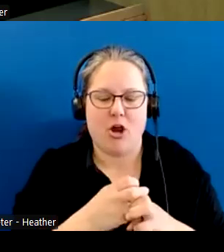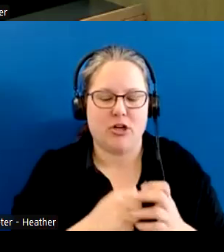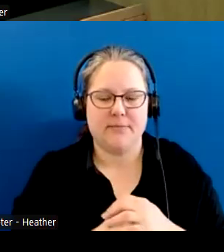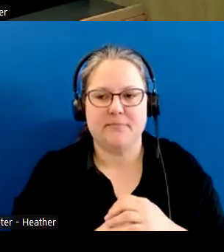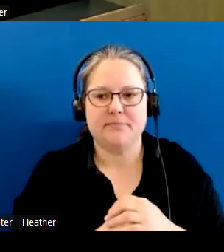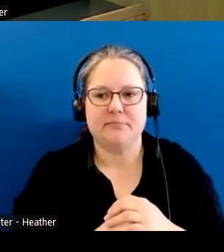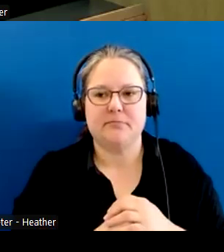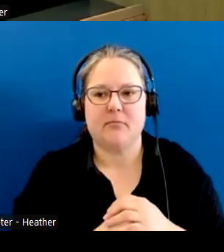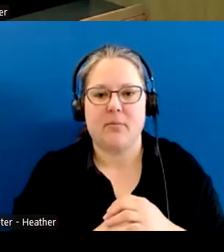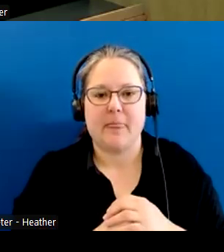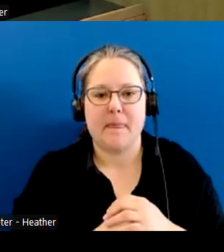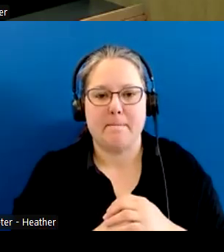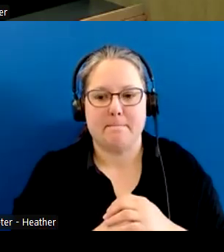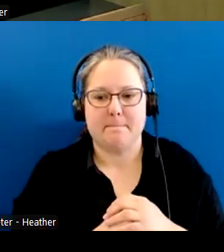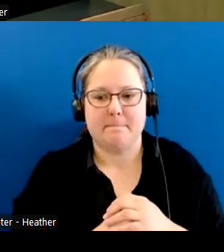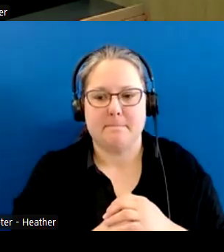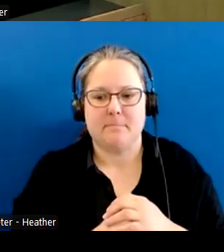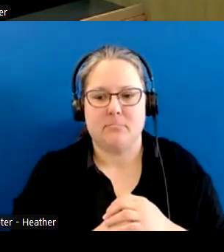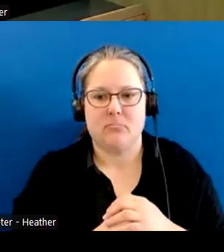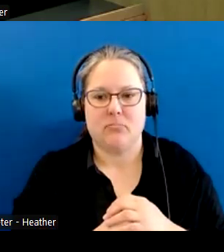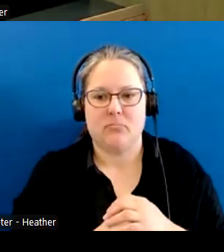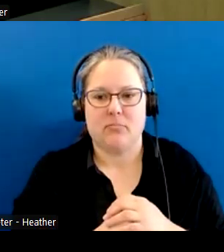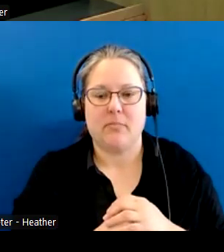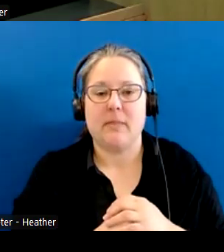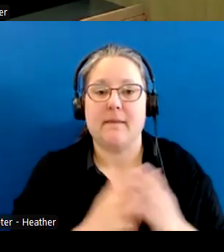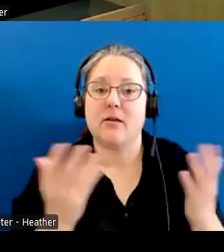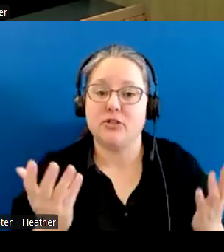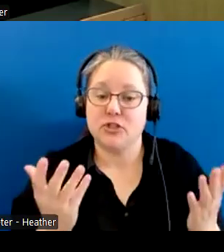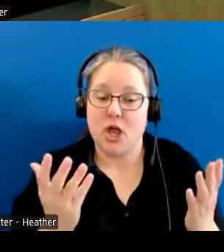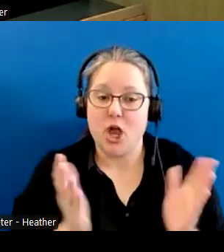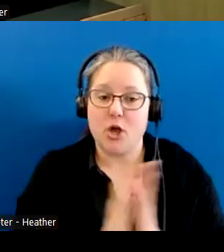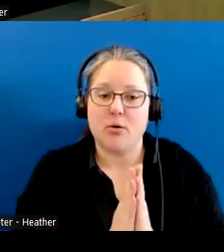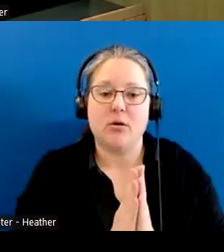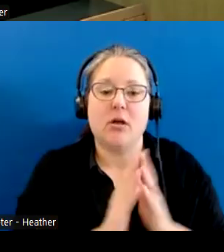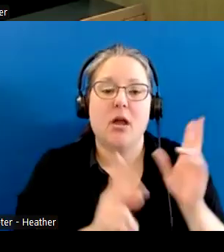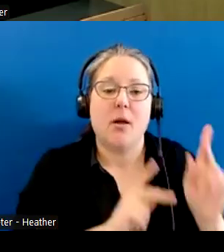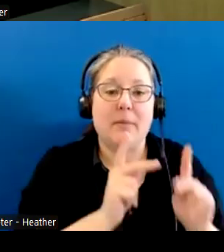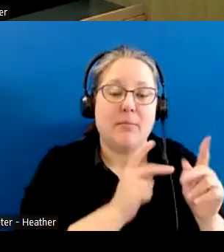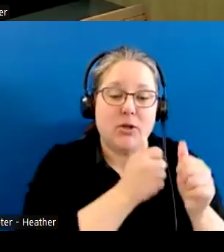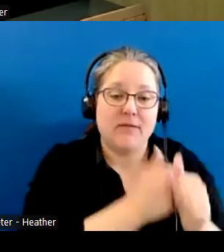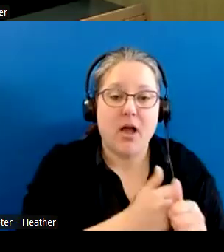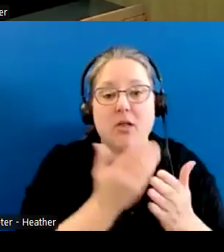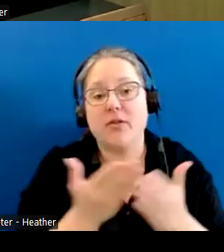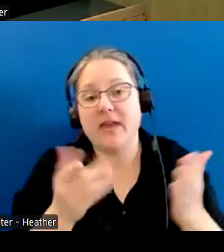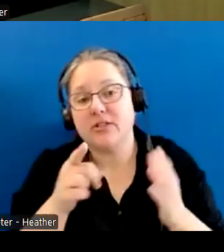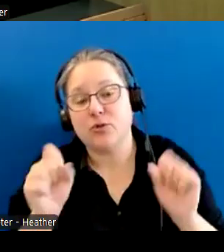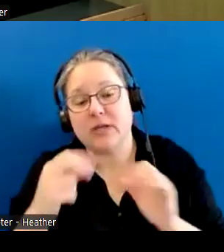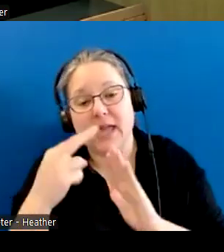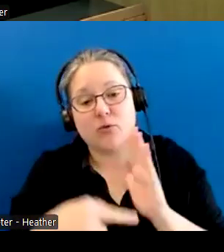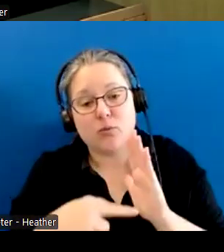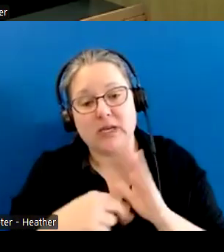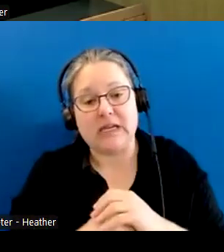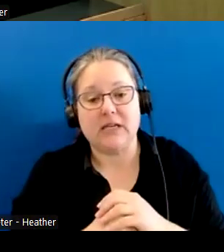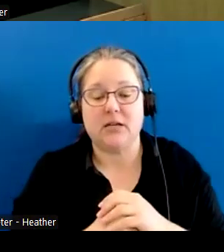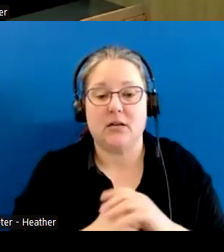do. Uh so um people to follow, things to read. Uh you should definitely read the